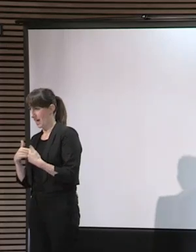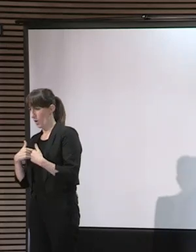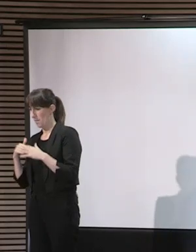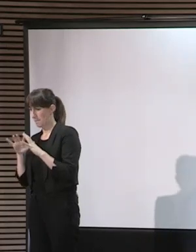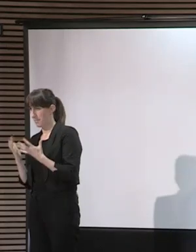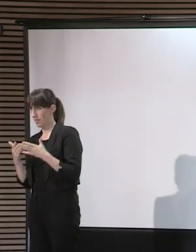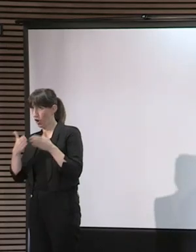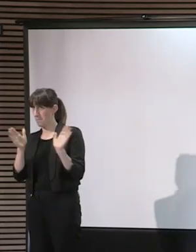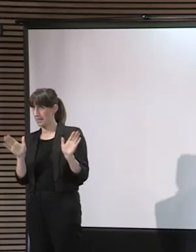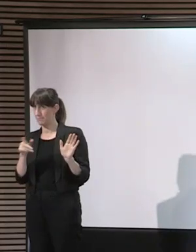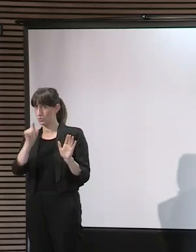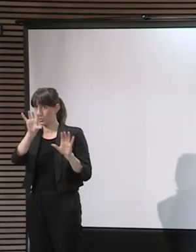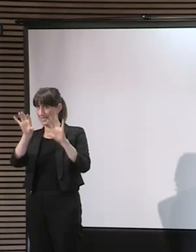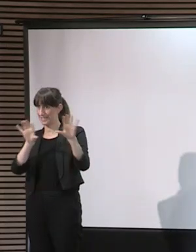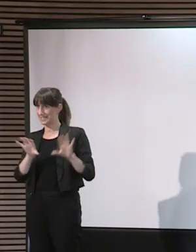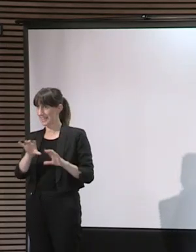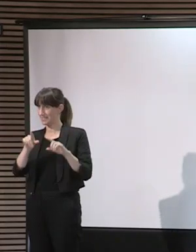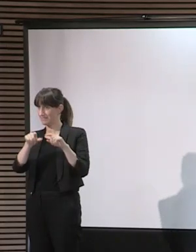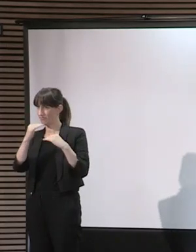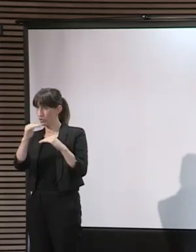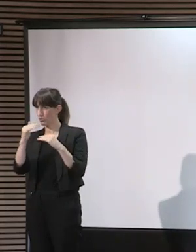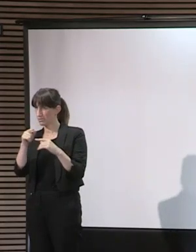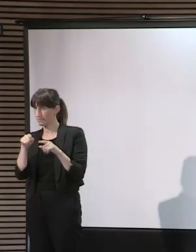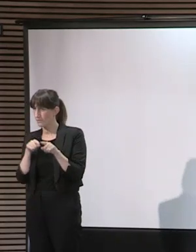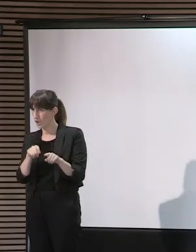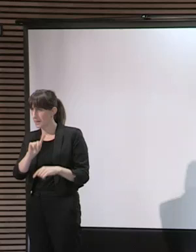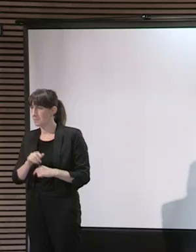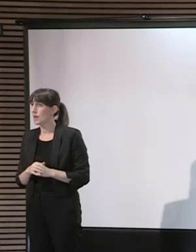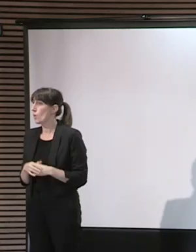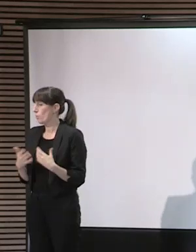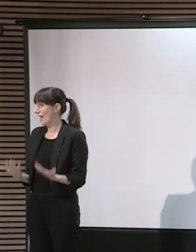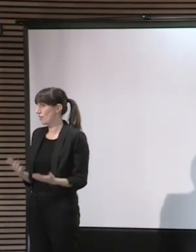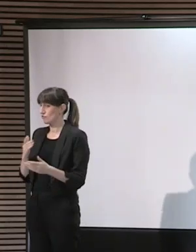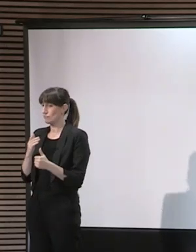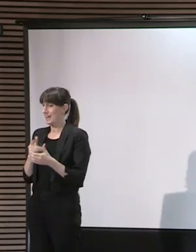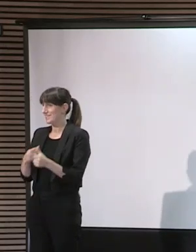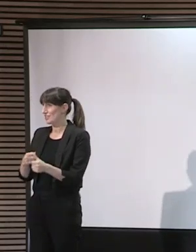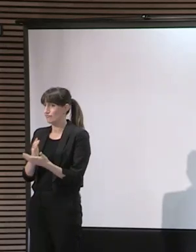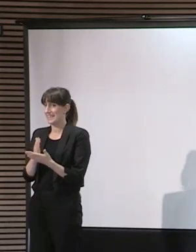signalling that they're ready. That will come with, I'm sure, their own conditions on what